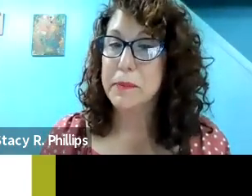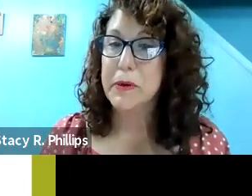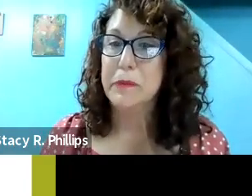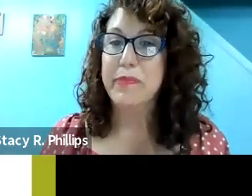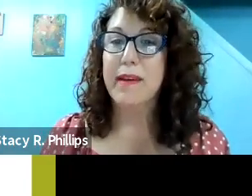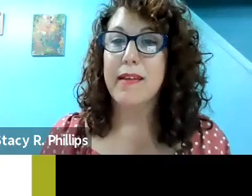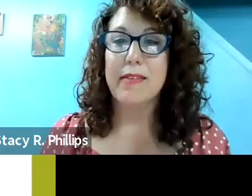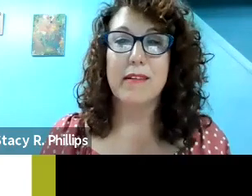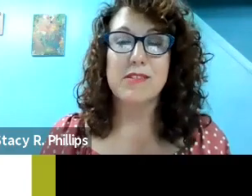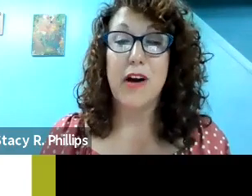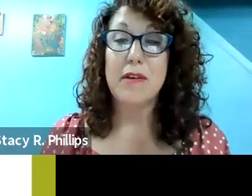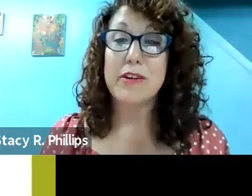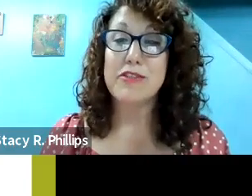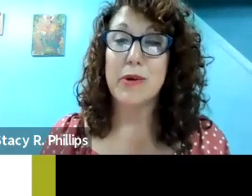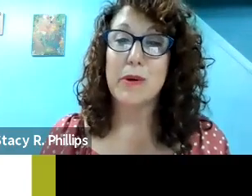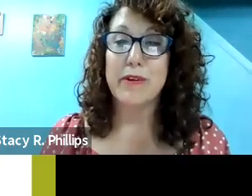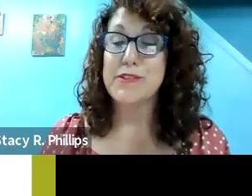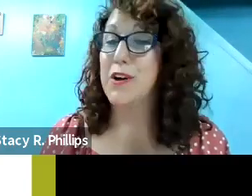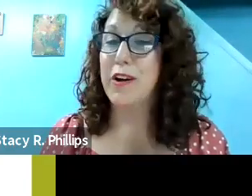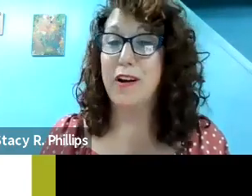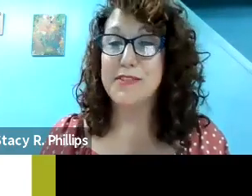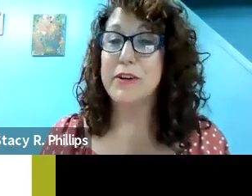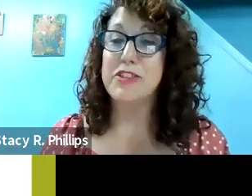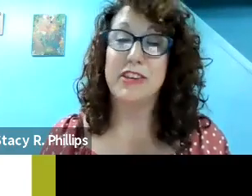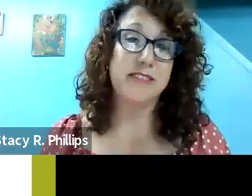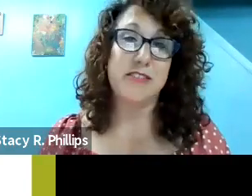simple. There's volume control, there's an on off switch, and it